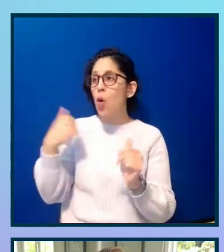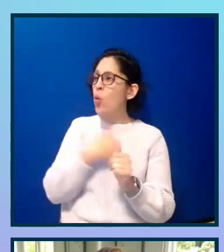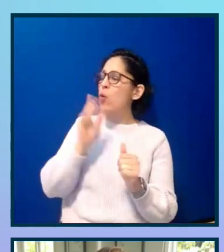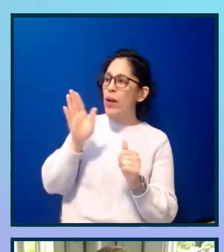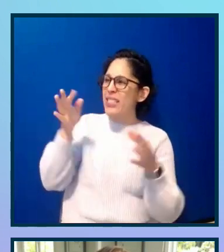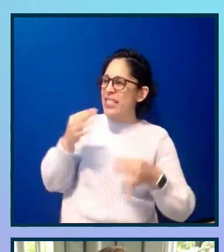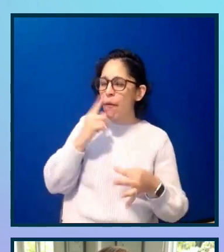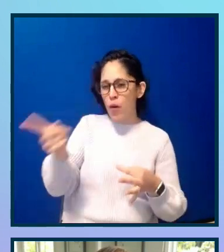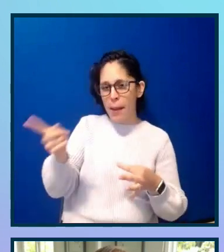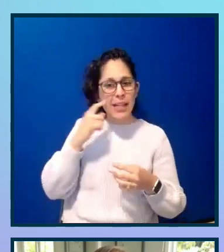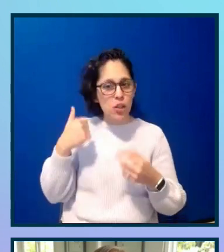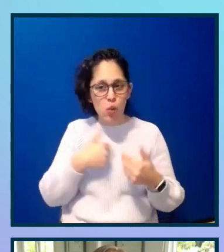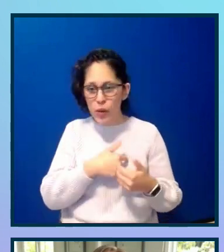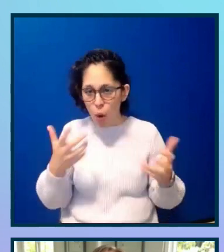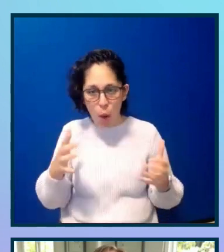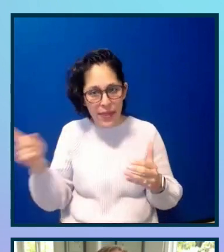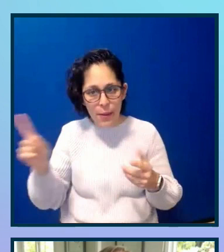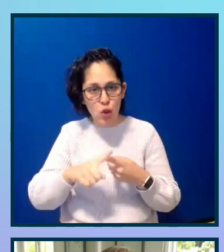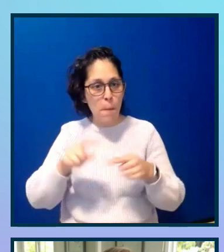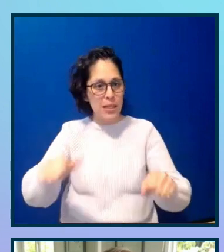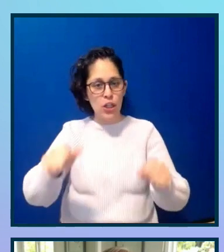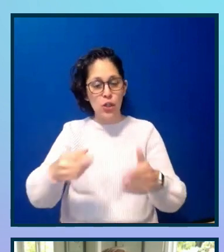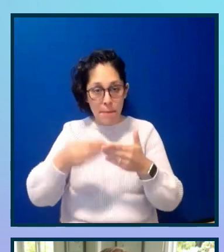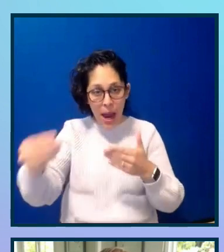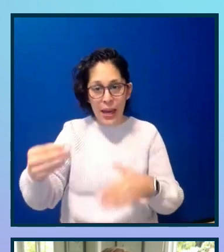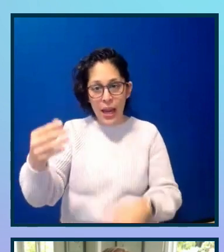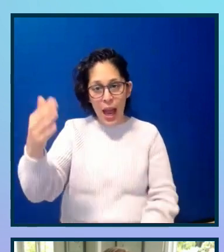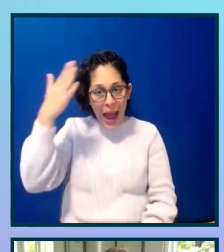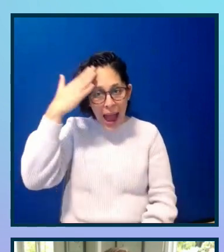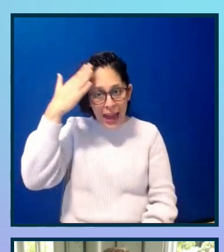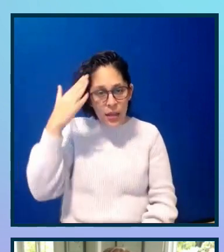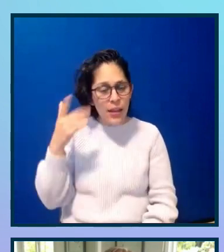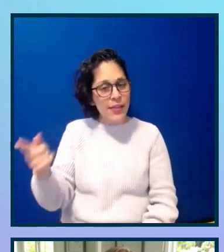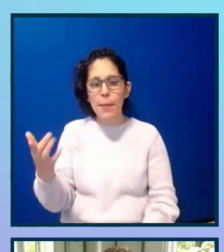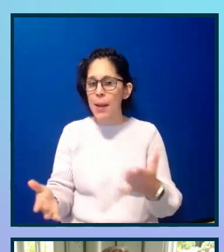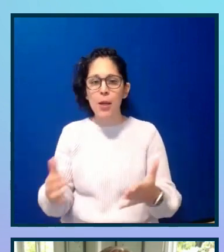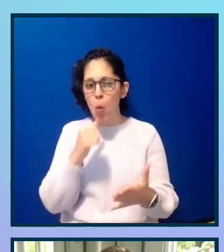because we don't want them to potentially buy a hat that they might not get the actual color